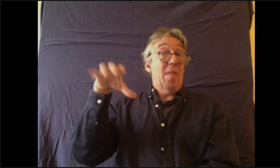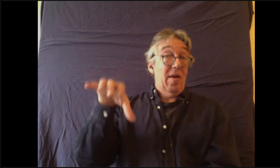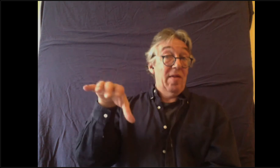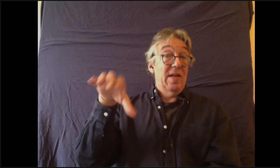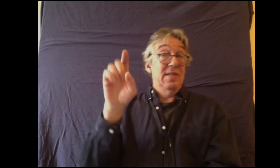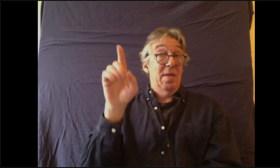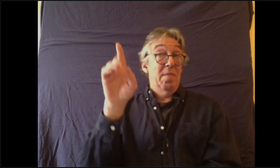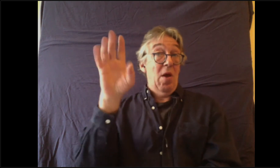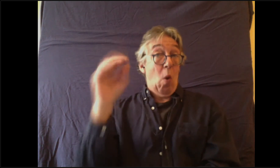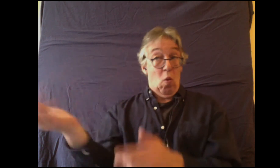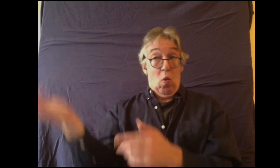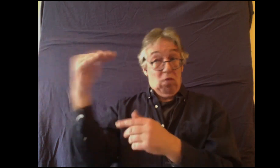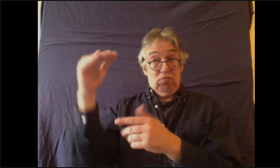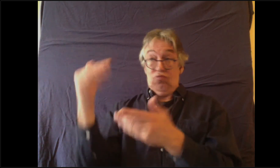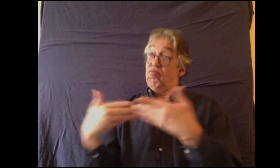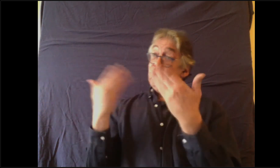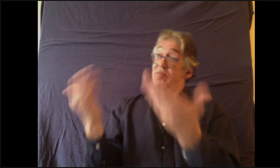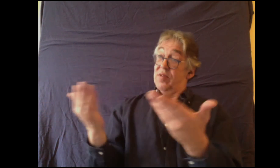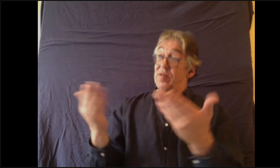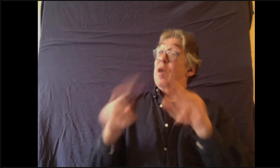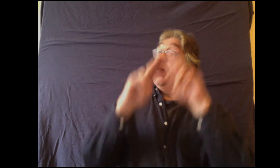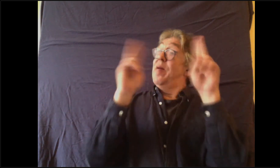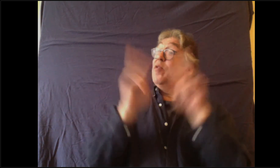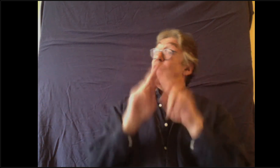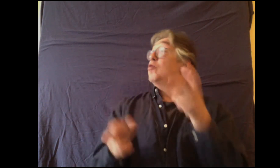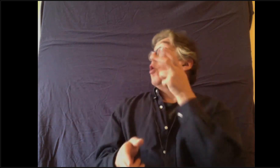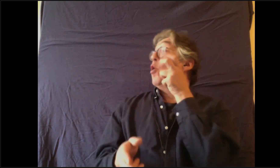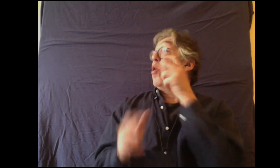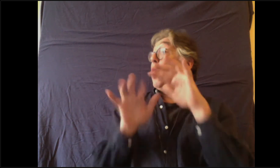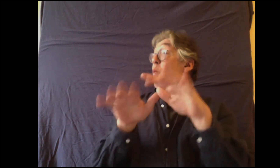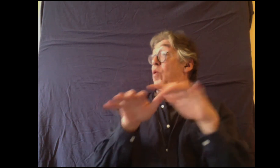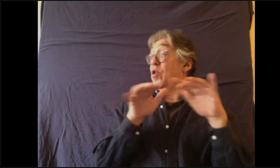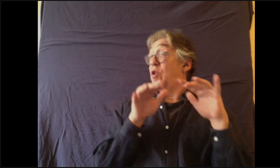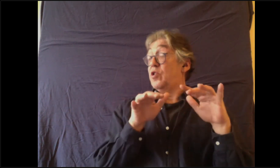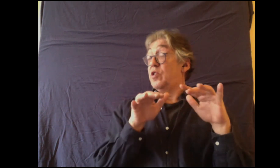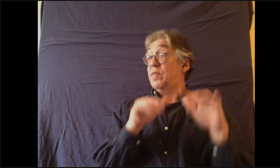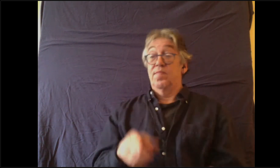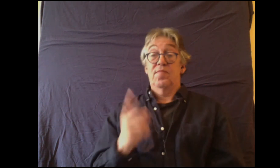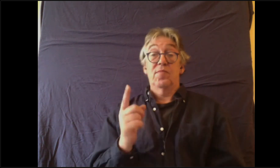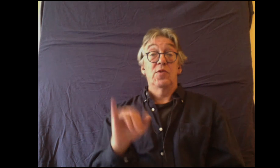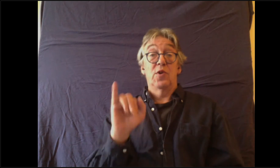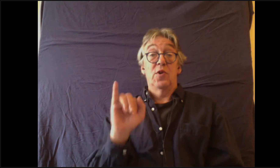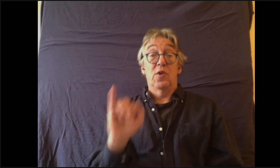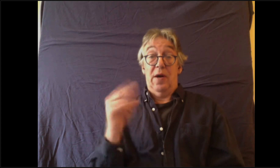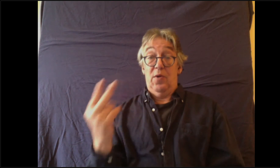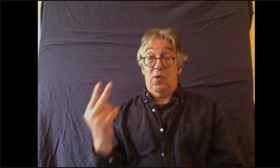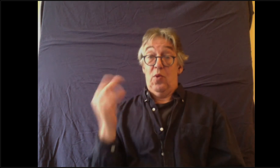We wanted to enhance the partnership between i2i DPOs and European DPOs.